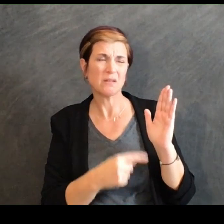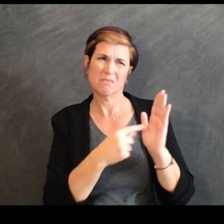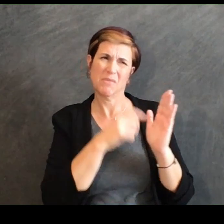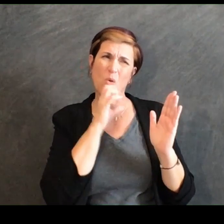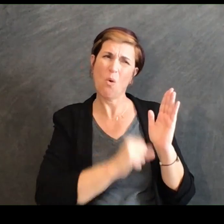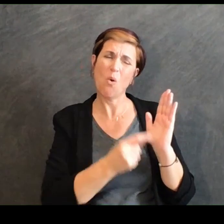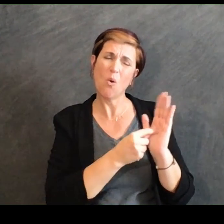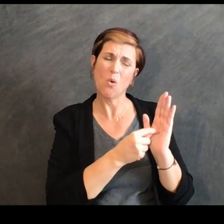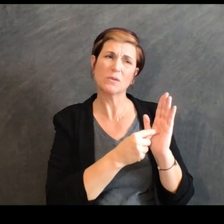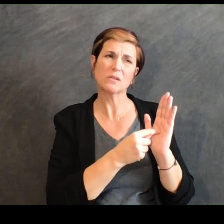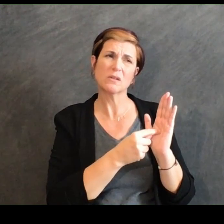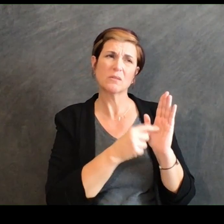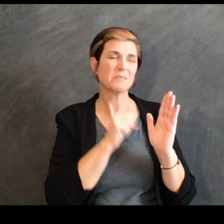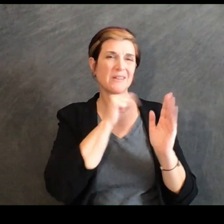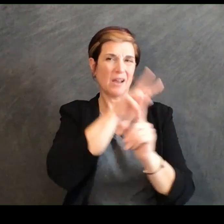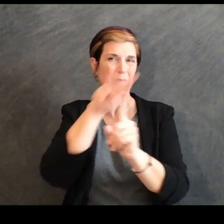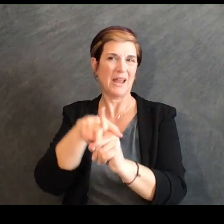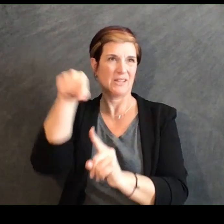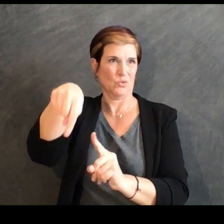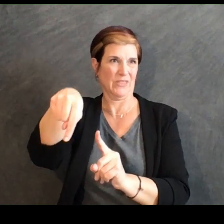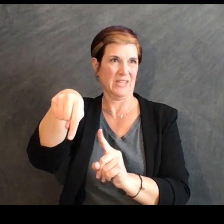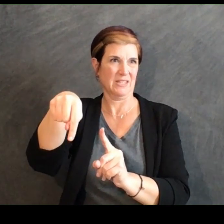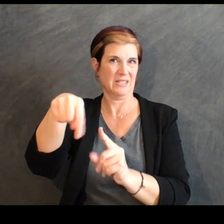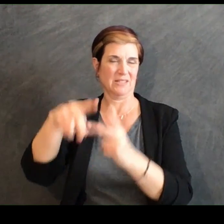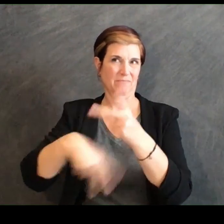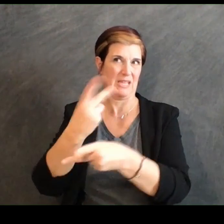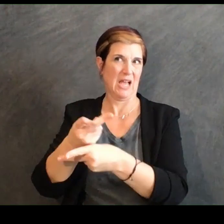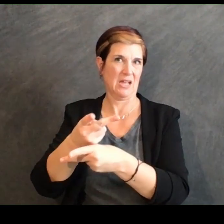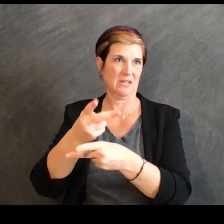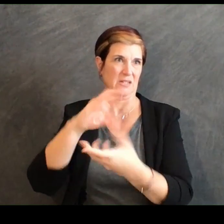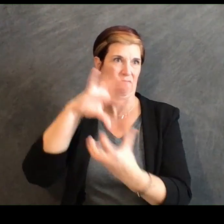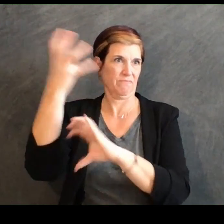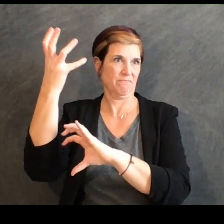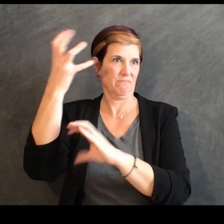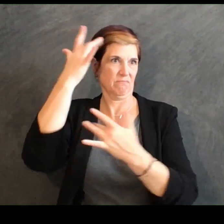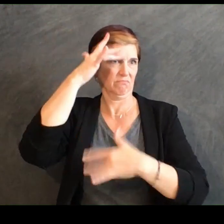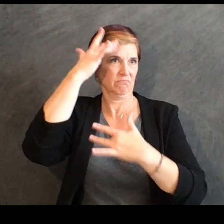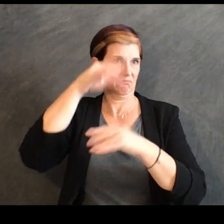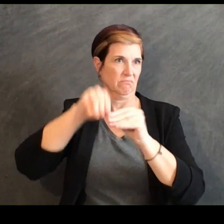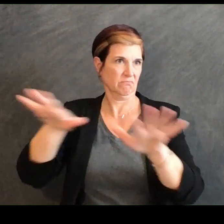it meant for this kind of an event with the kind of numbers that we're talking